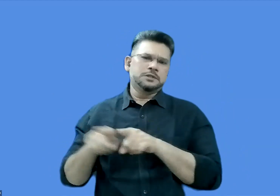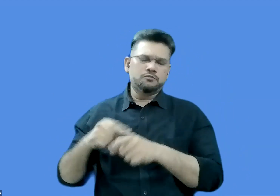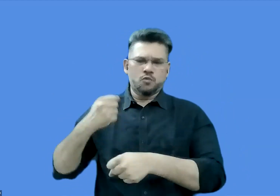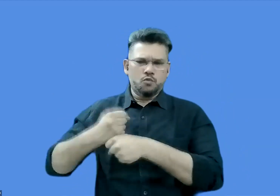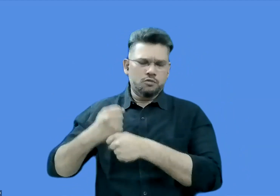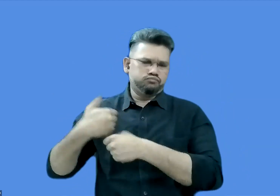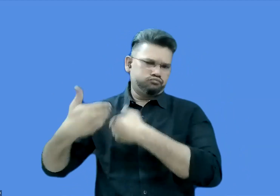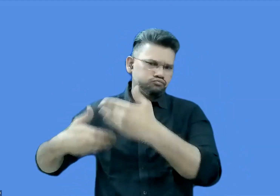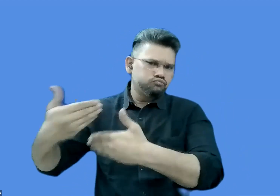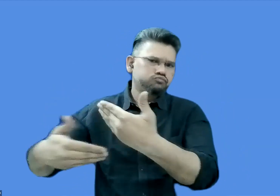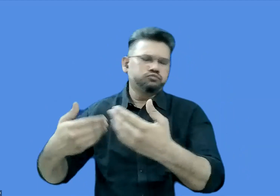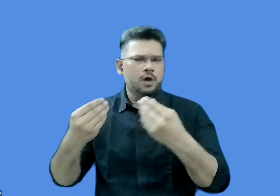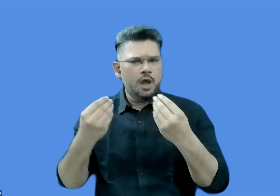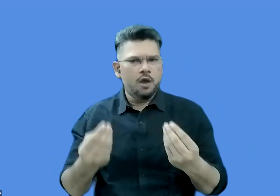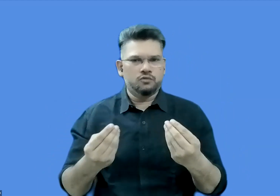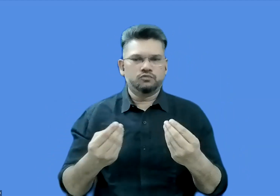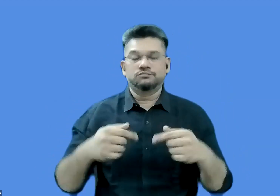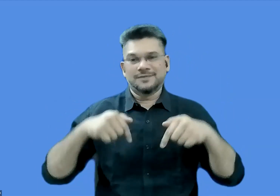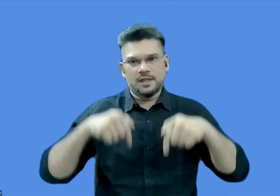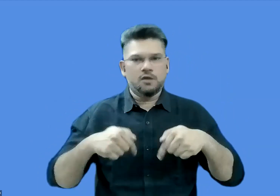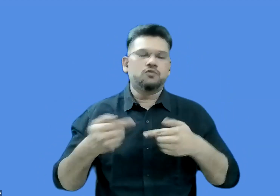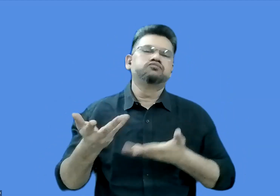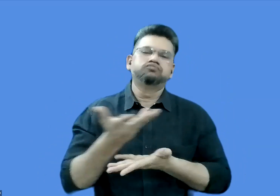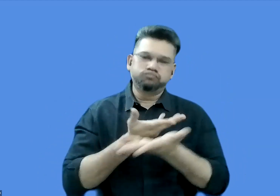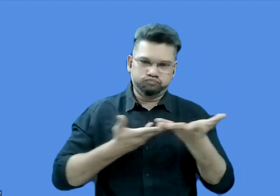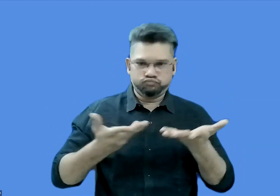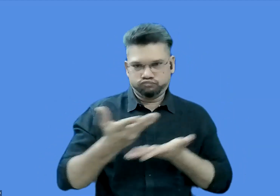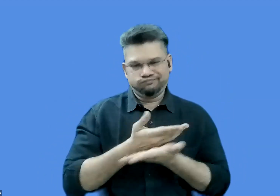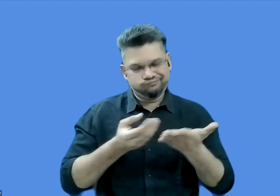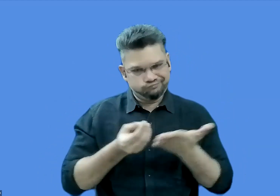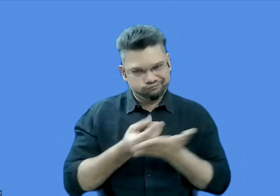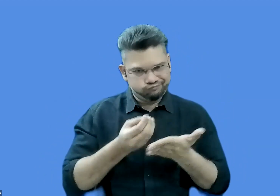translated into agency, policy, strategy tool, and ultimately, of